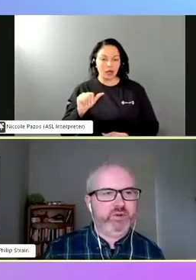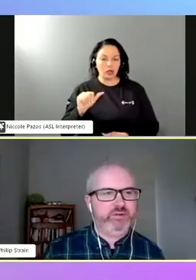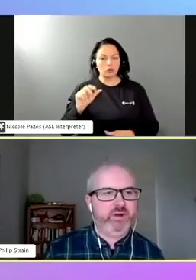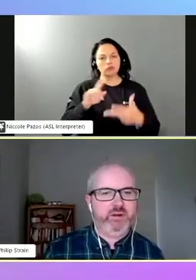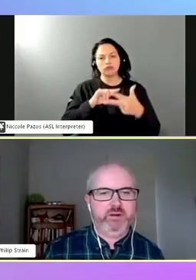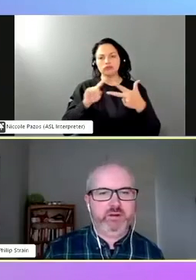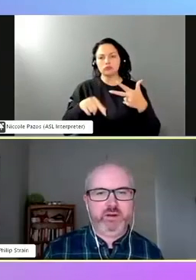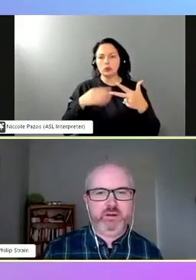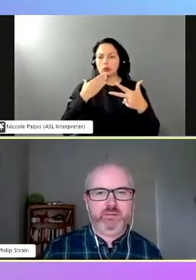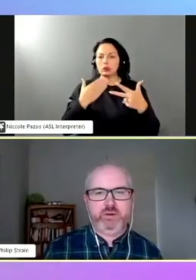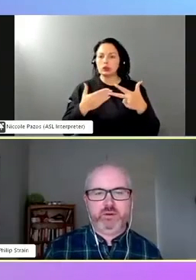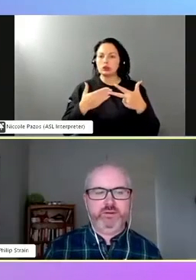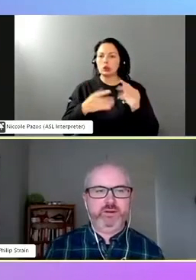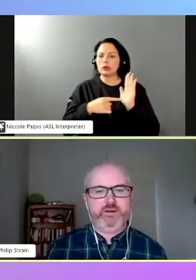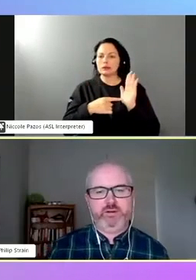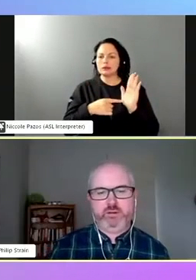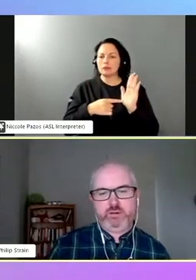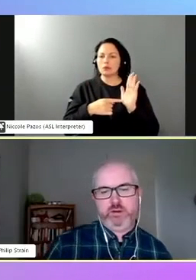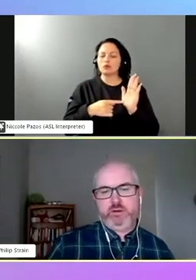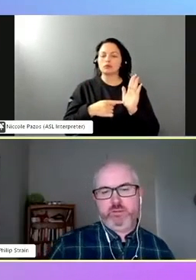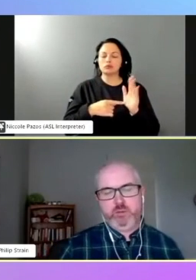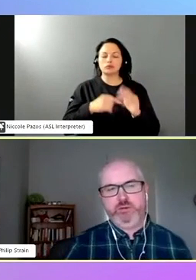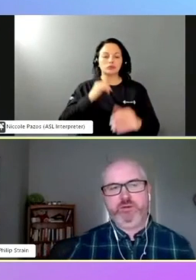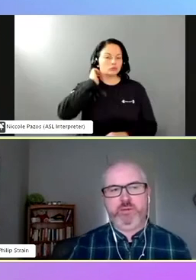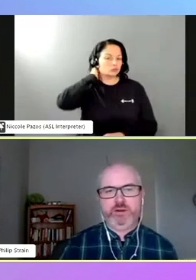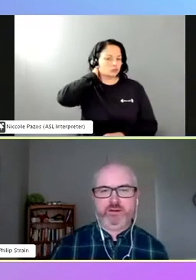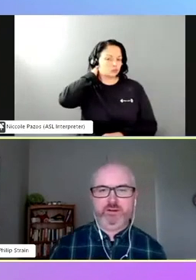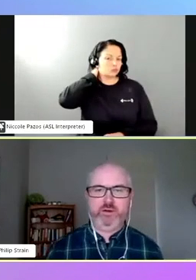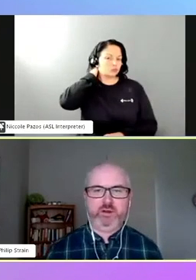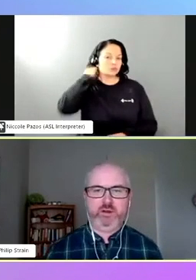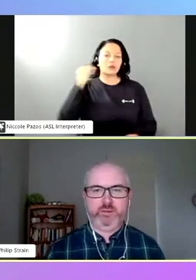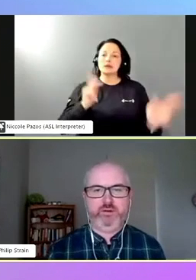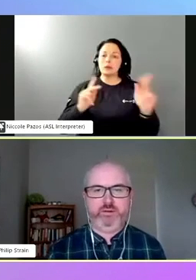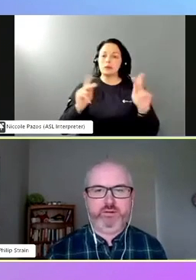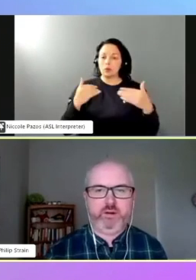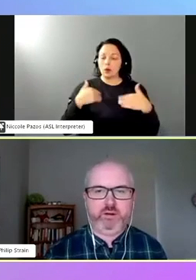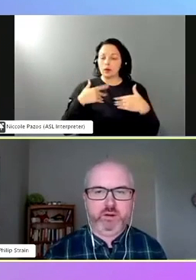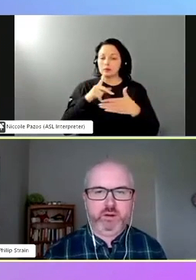has the same vertical axis value as any object on the board.